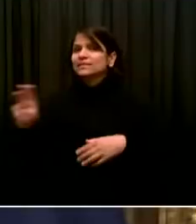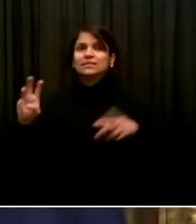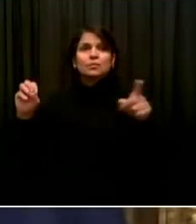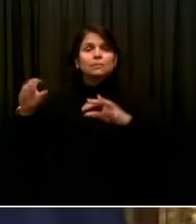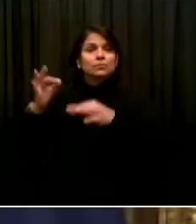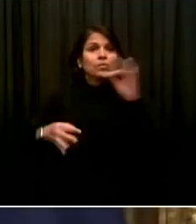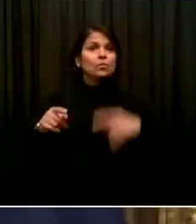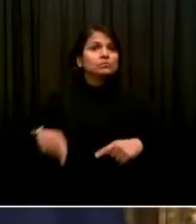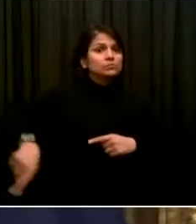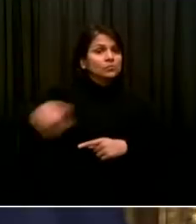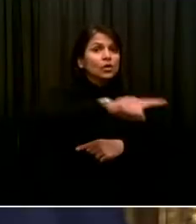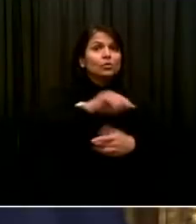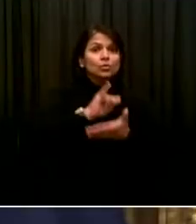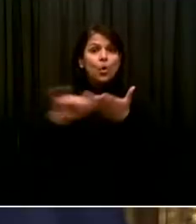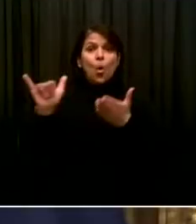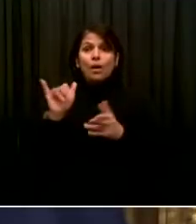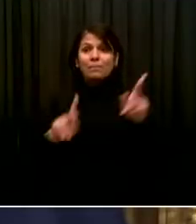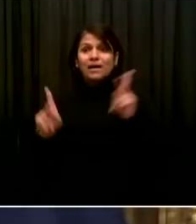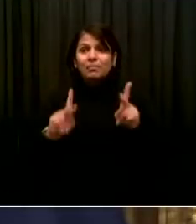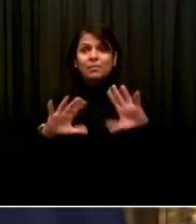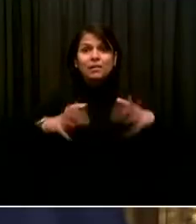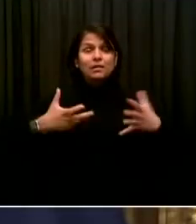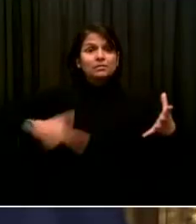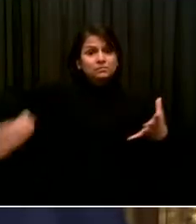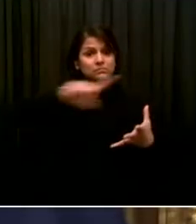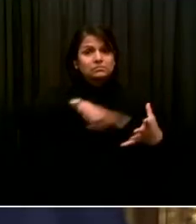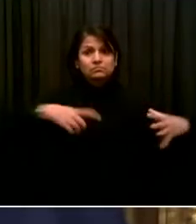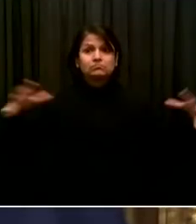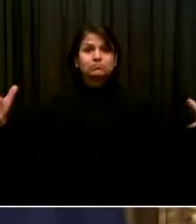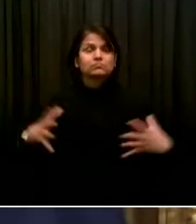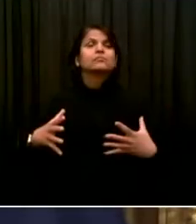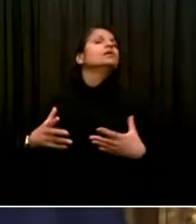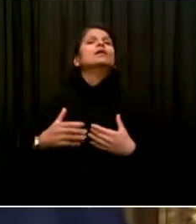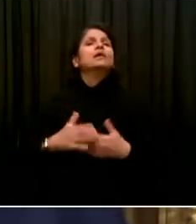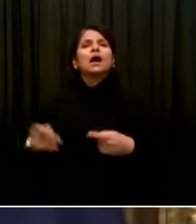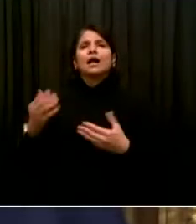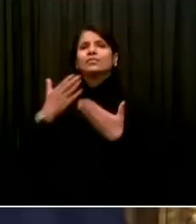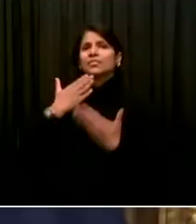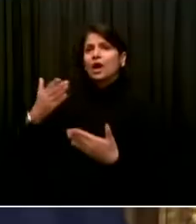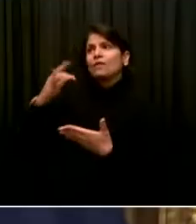EVEN DISTRICT COURTS AS WELL AS ALL NEW YORKERS.